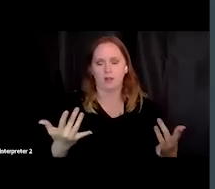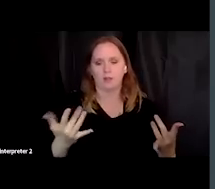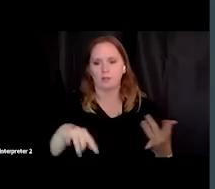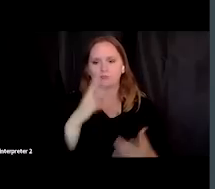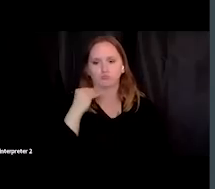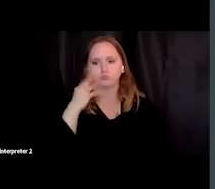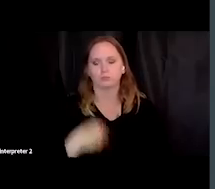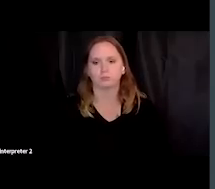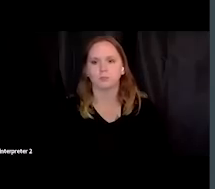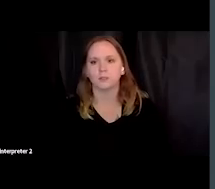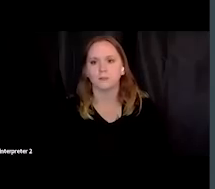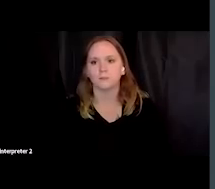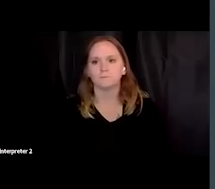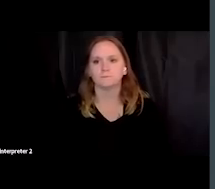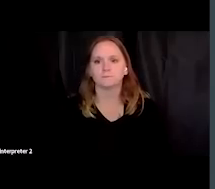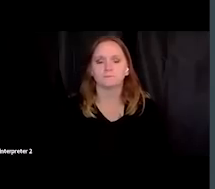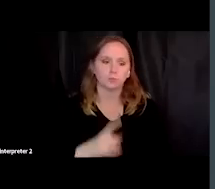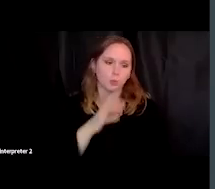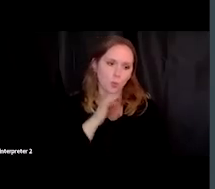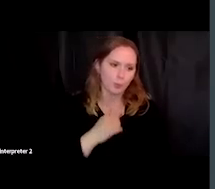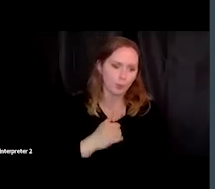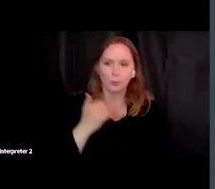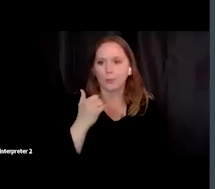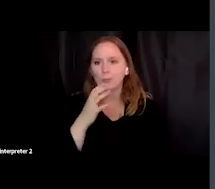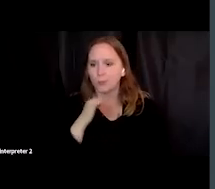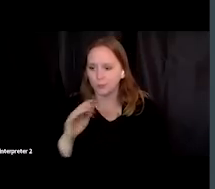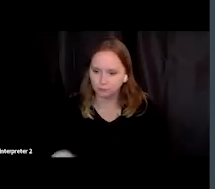whether that's when you're older or when you're young. It could be any time throughout someone's life.